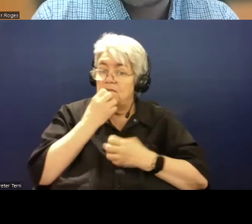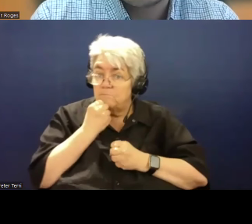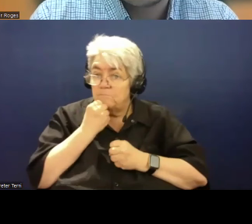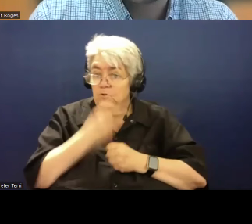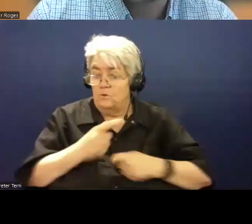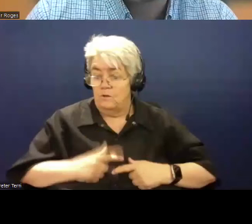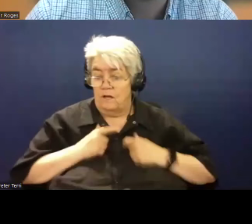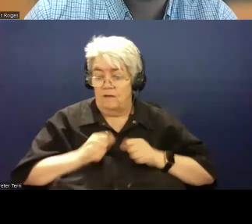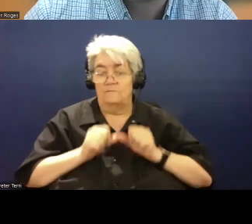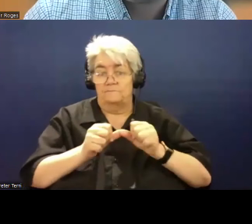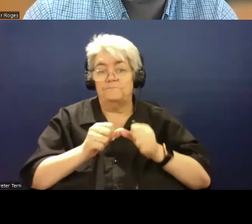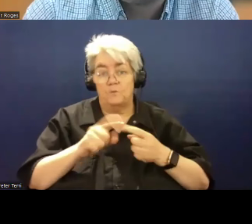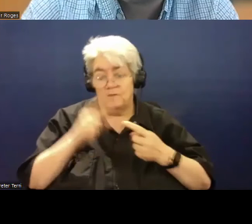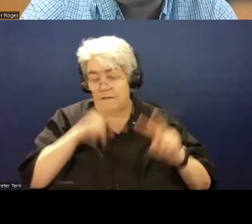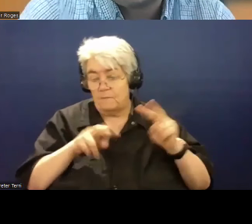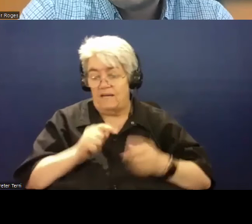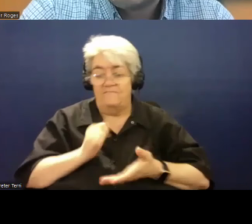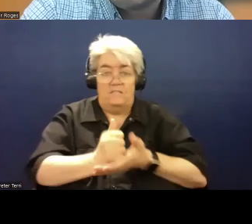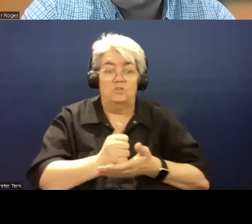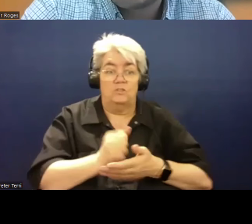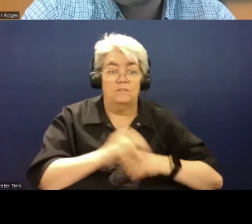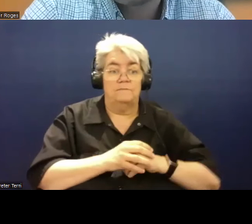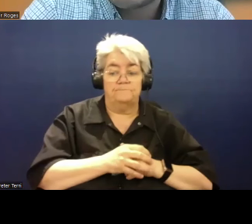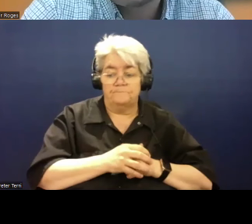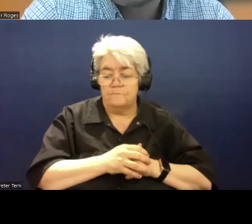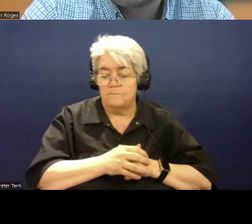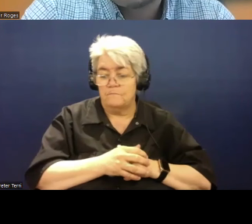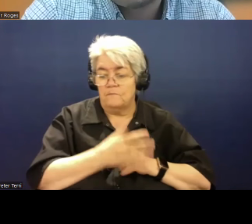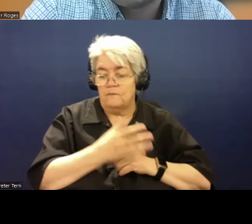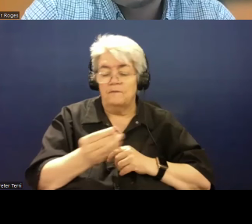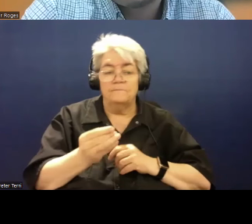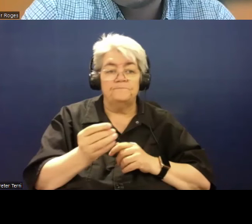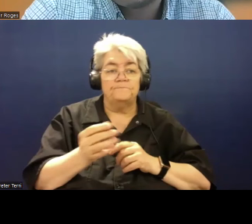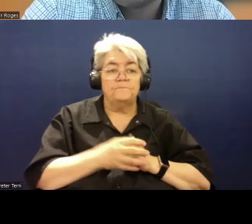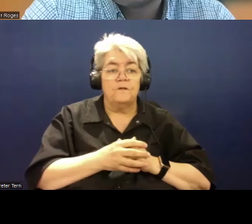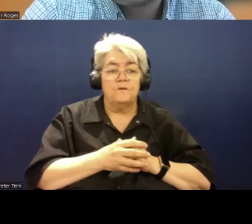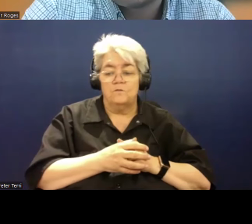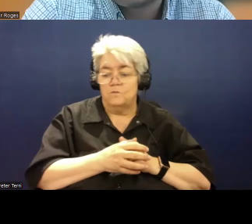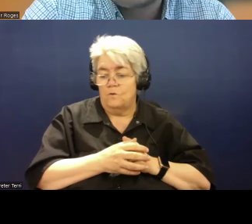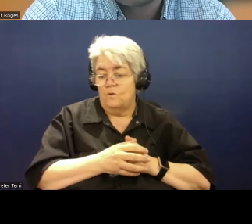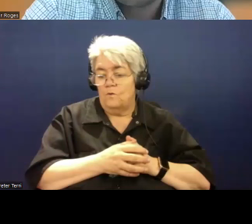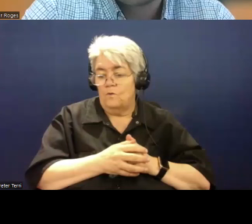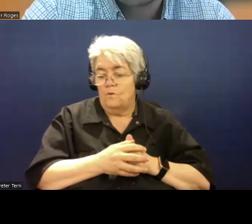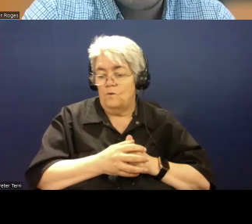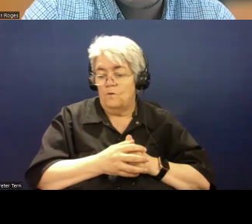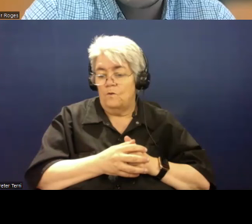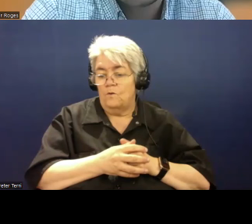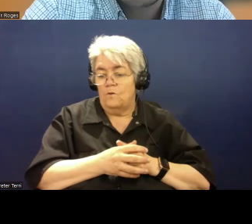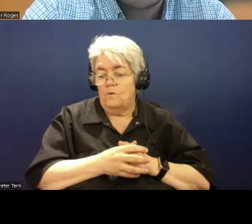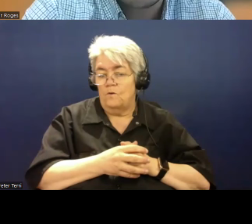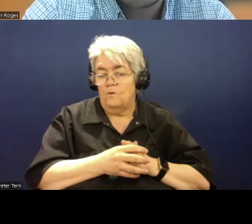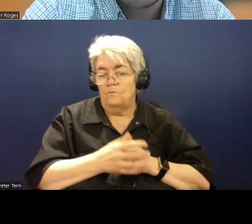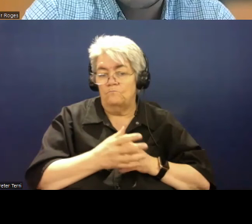WITH HISPANIC AND LATINO AND HOW WE CAN UNDERSTAND THE ISSUES